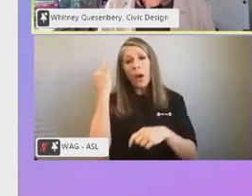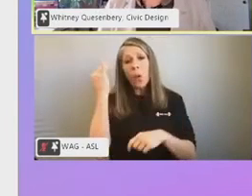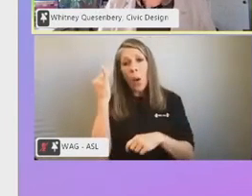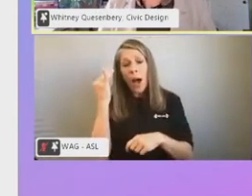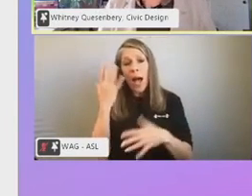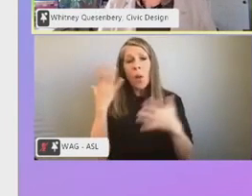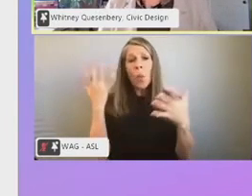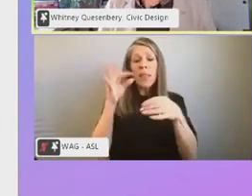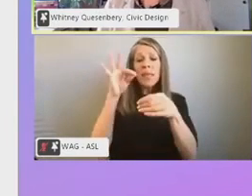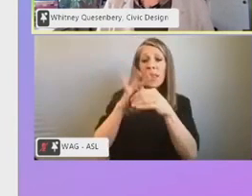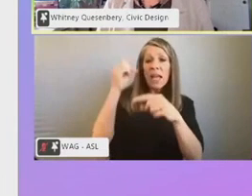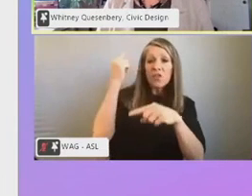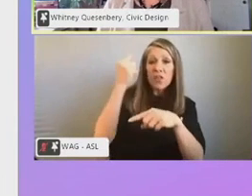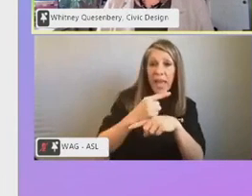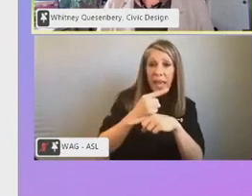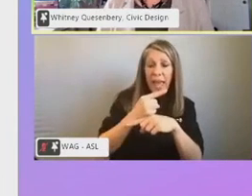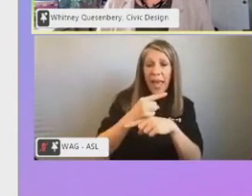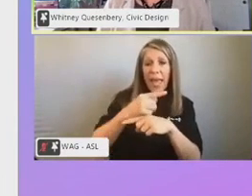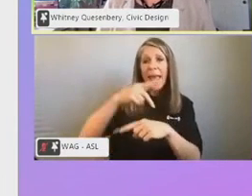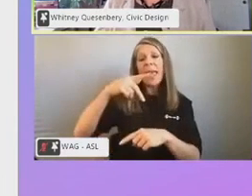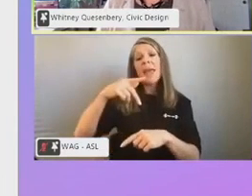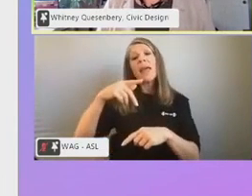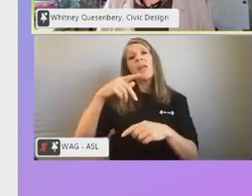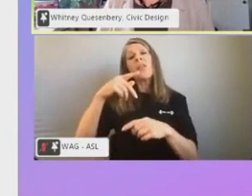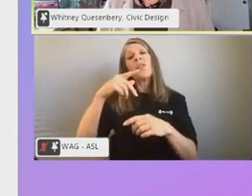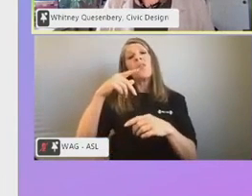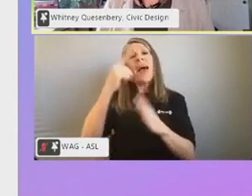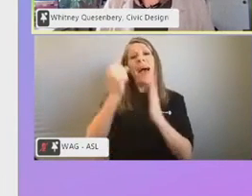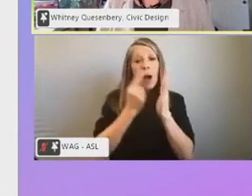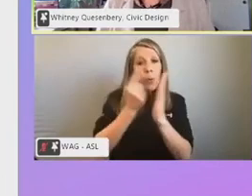voting. This worked -- this looked at